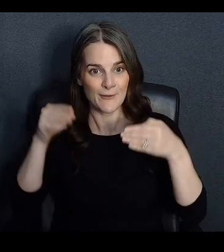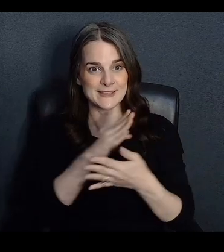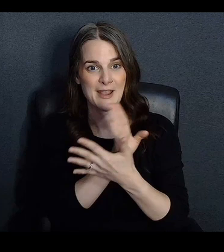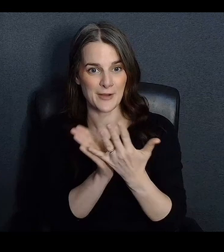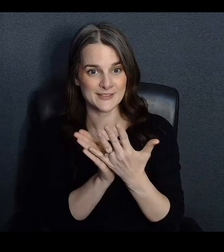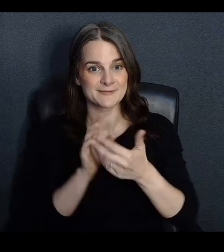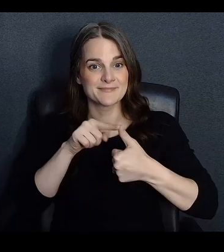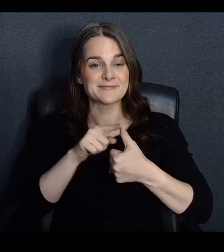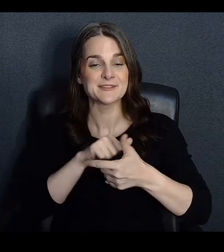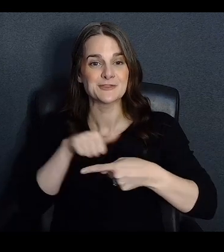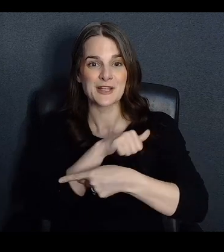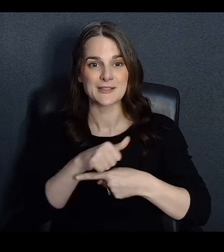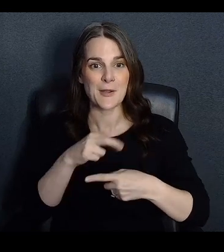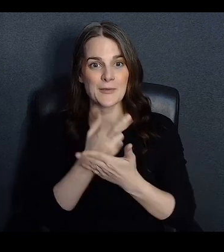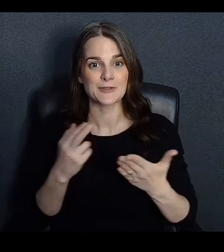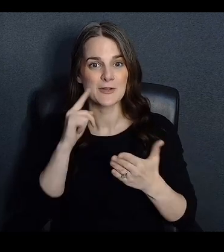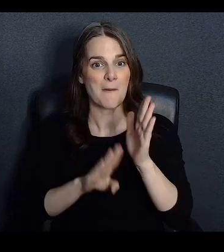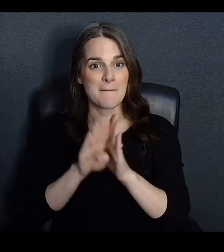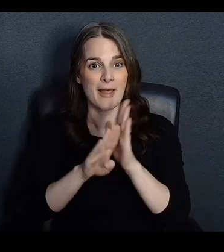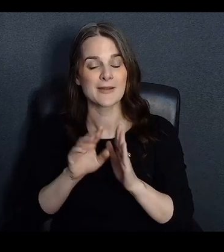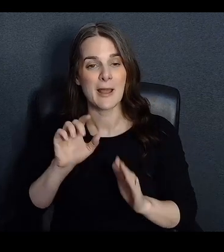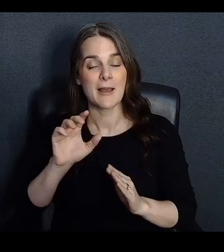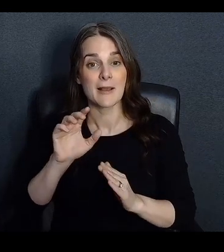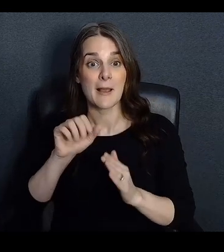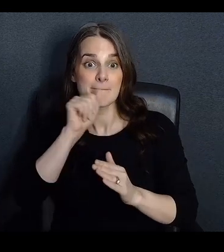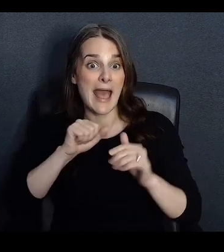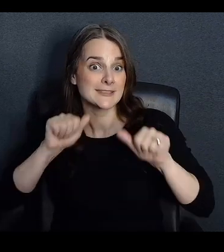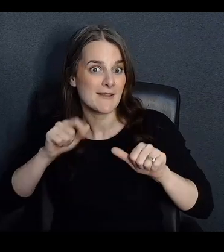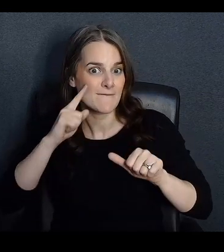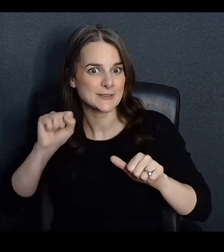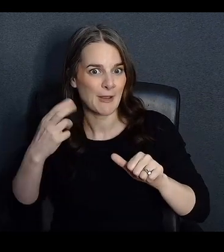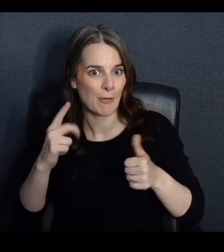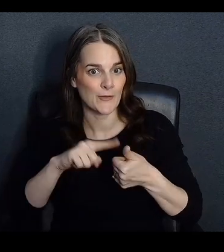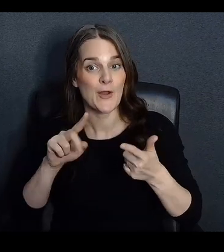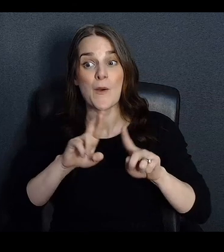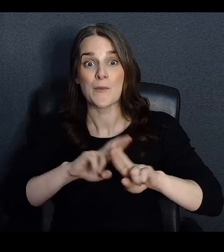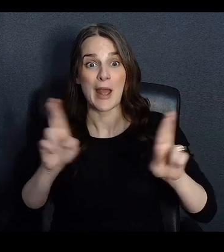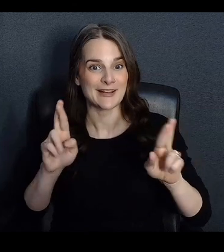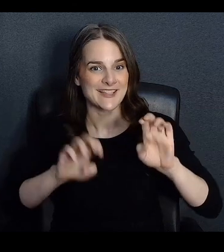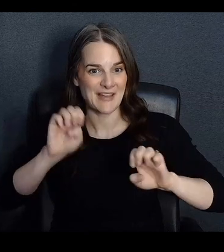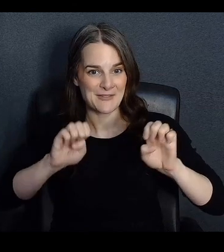Training and resources to build capacity for stakeholders, a readiness evaluation to develop tools